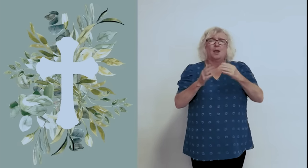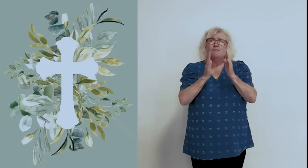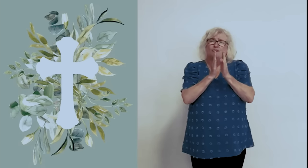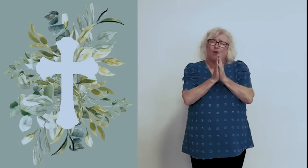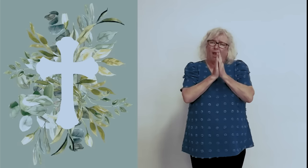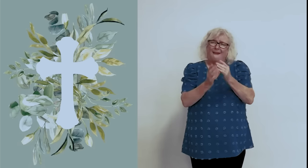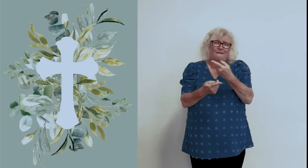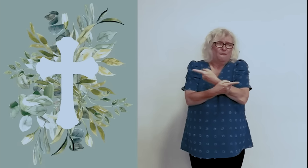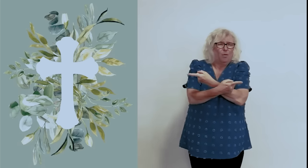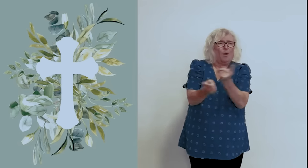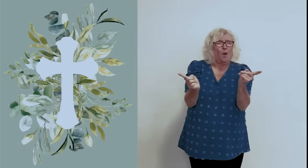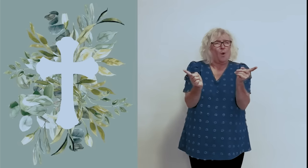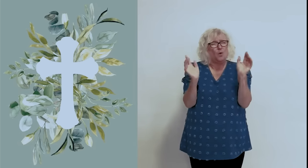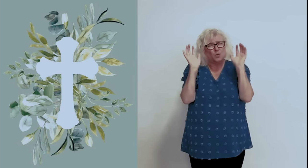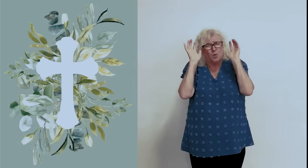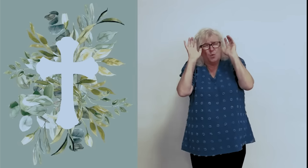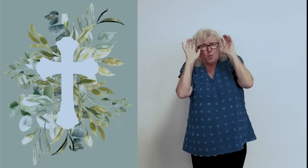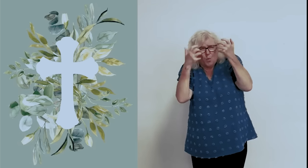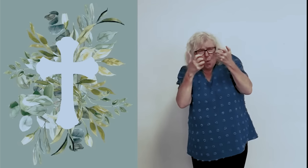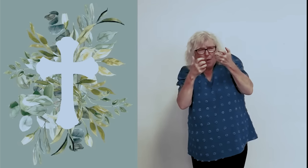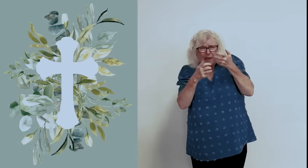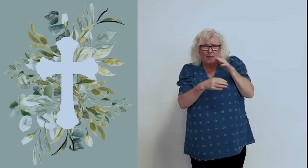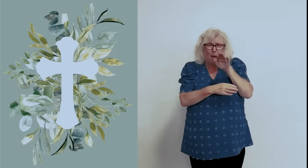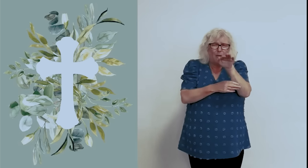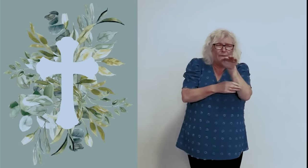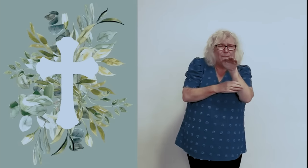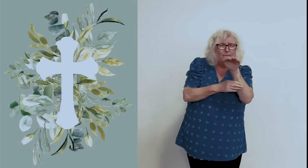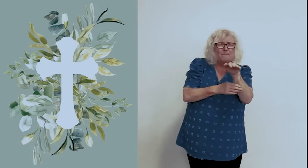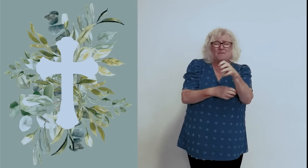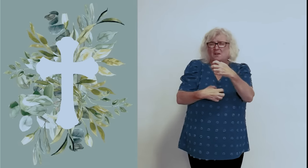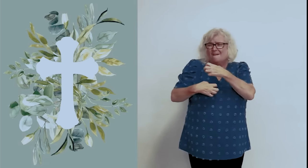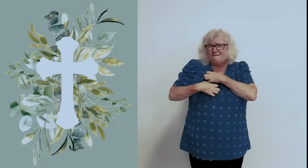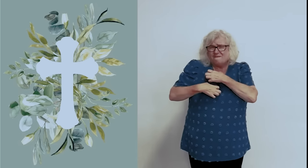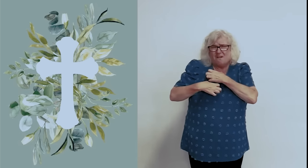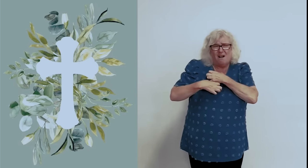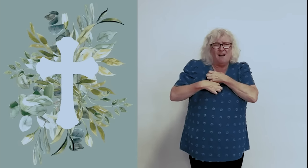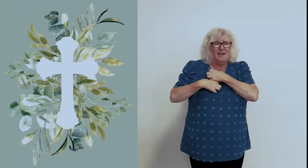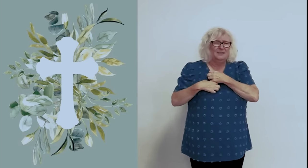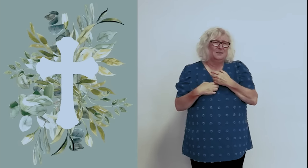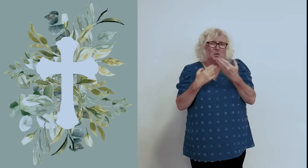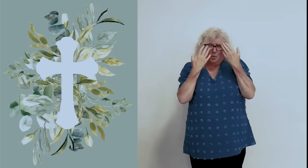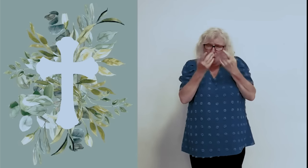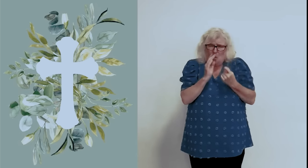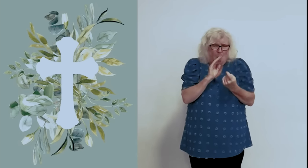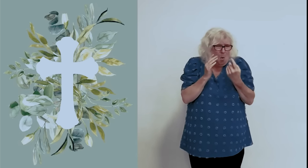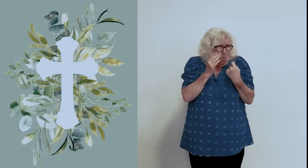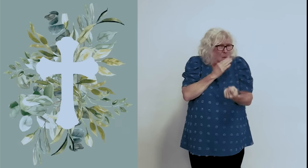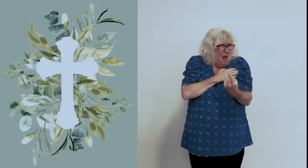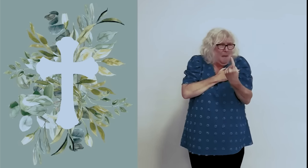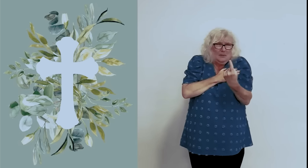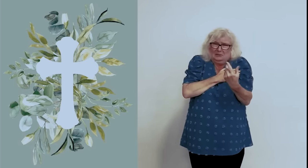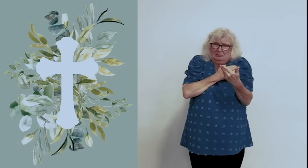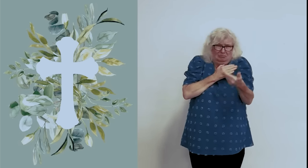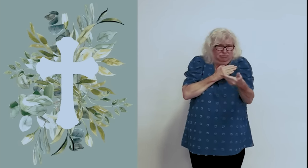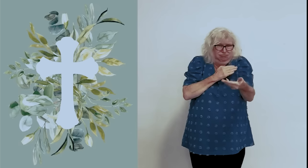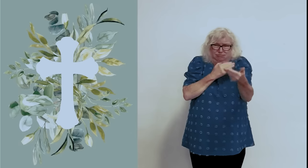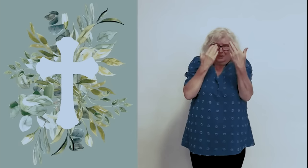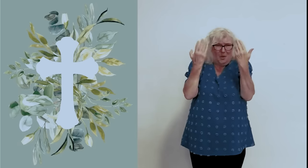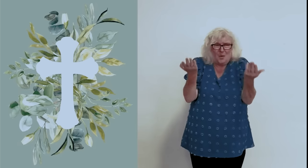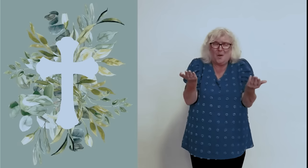Psalm 119 says, "Your word is a lamp to me and a light to my path."